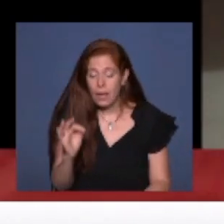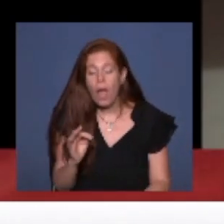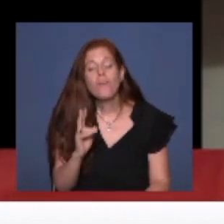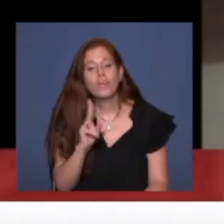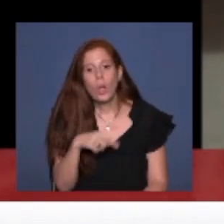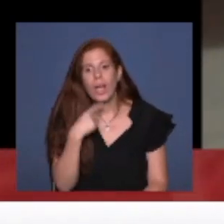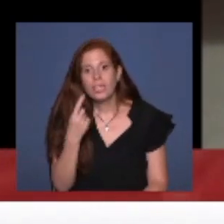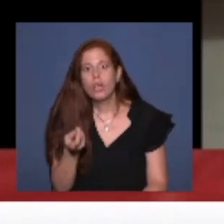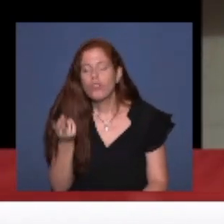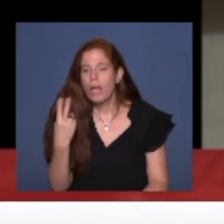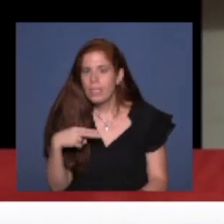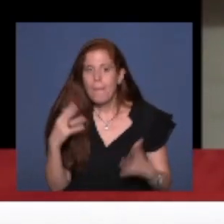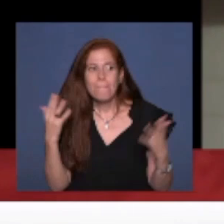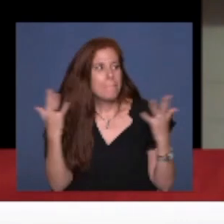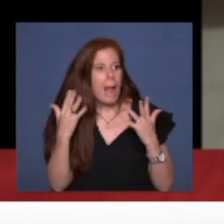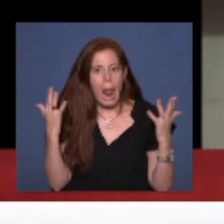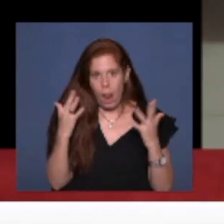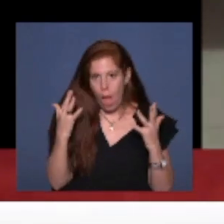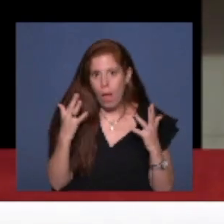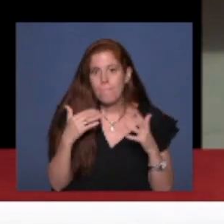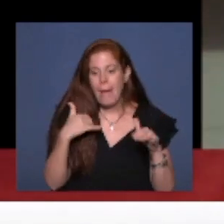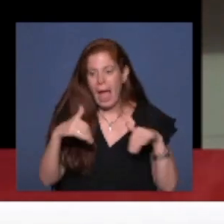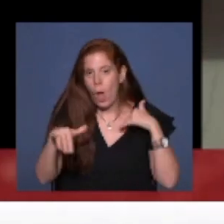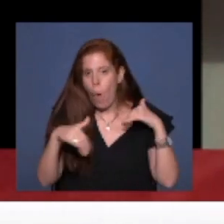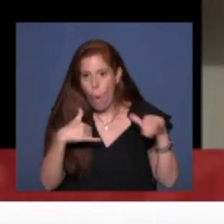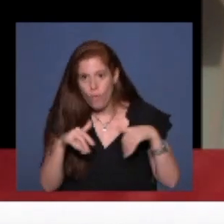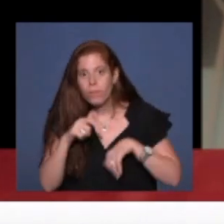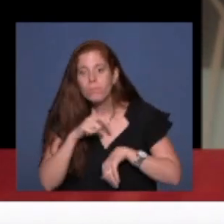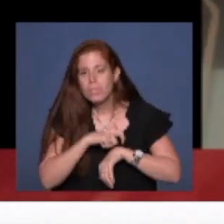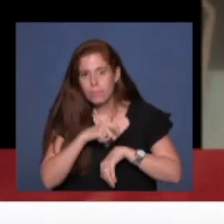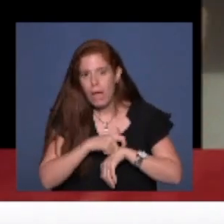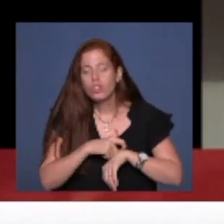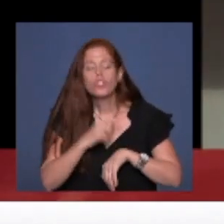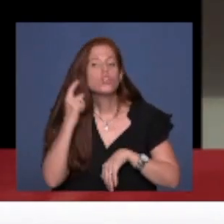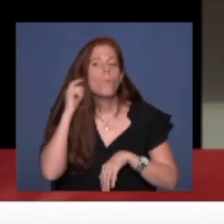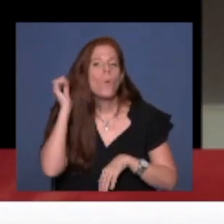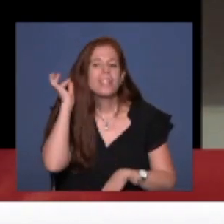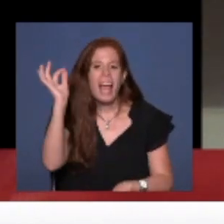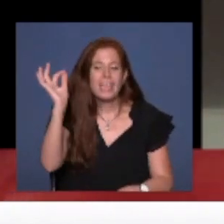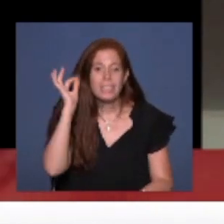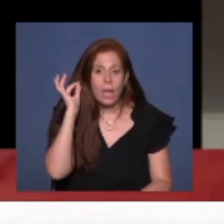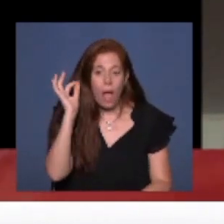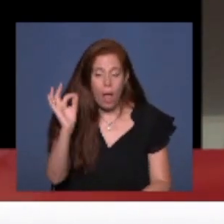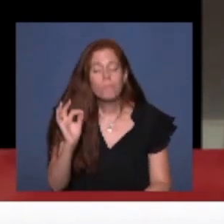when the siren was heard. But there have been no direct hits.